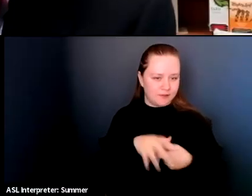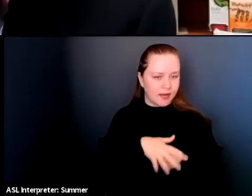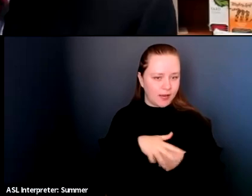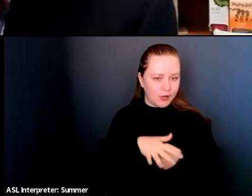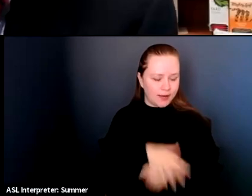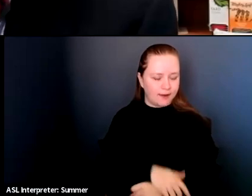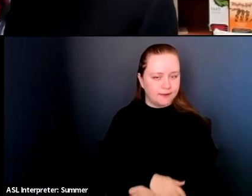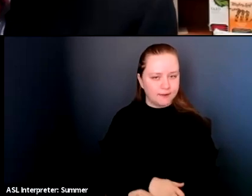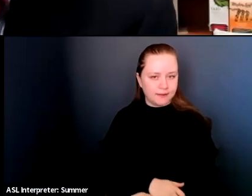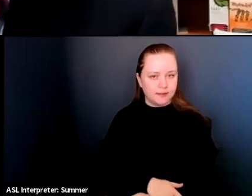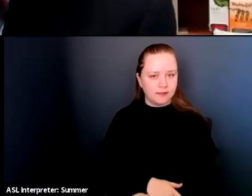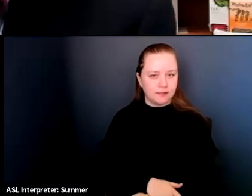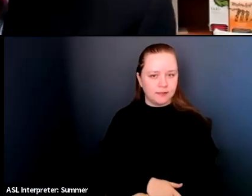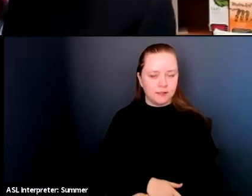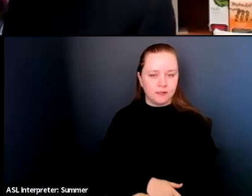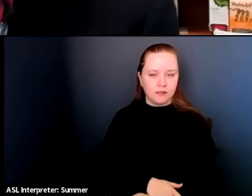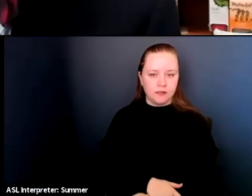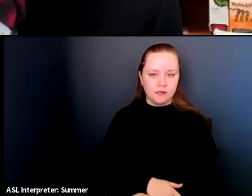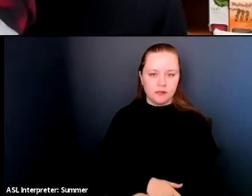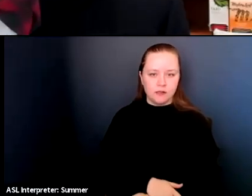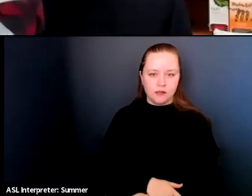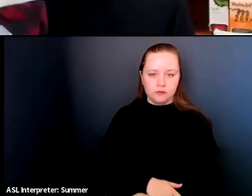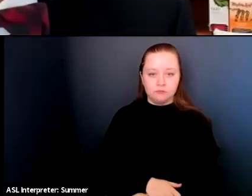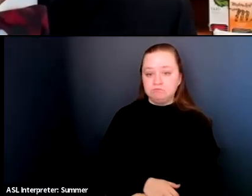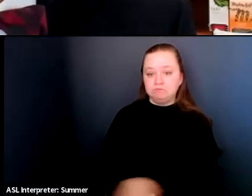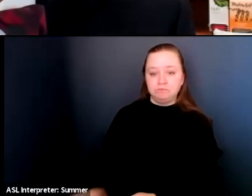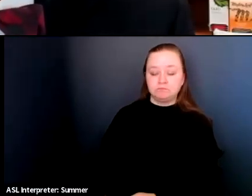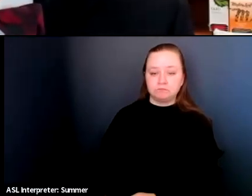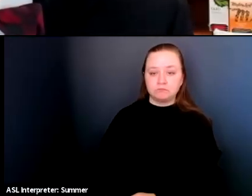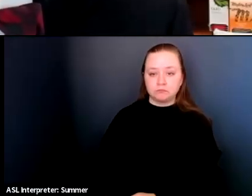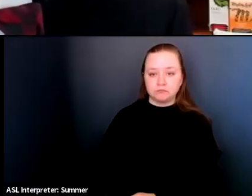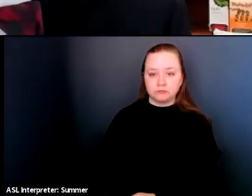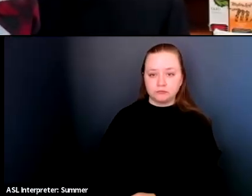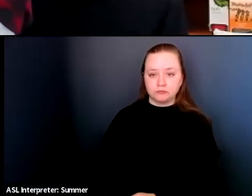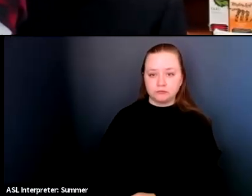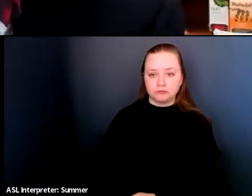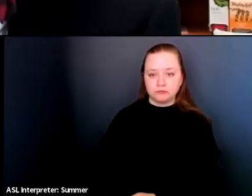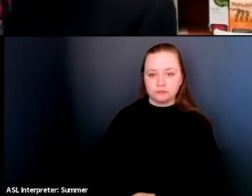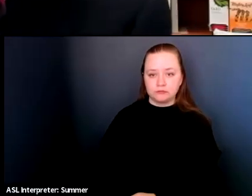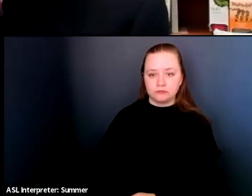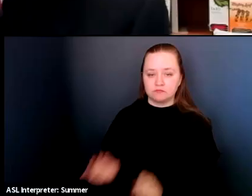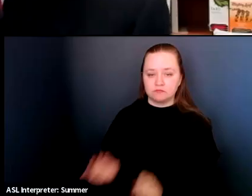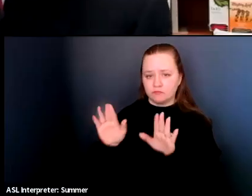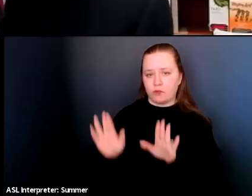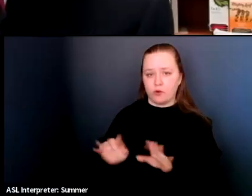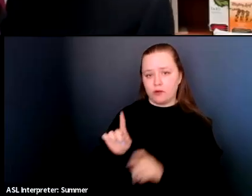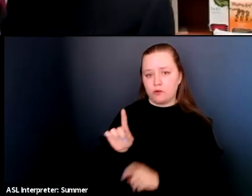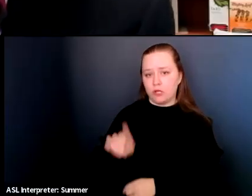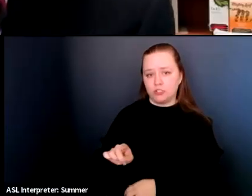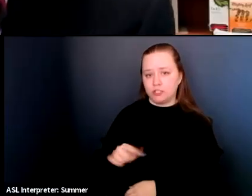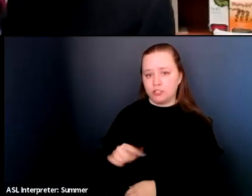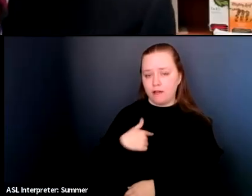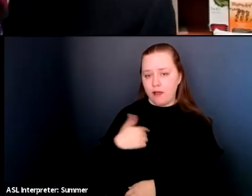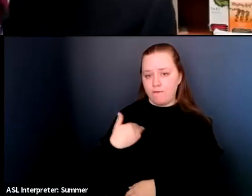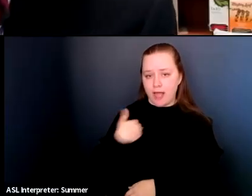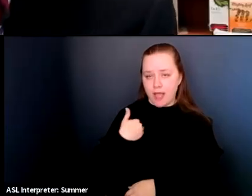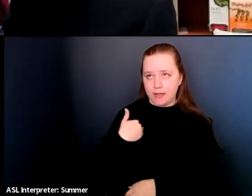Well, this is a great question because I have had in life,